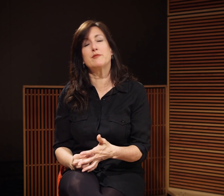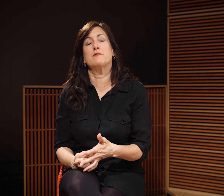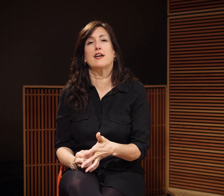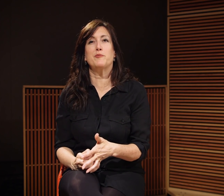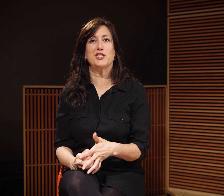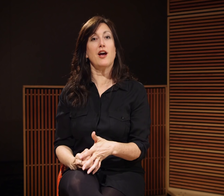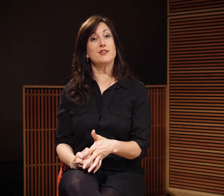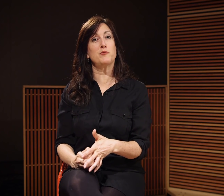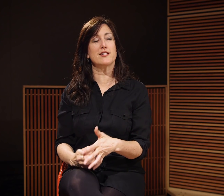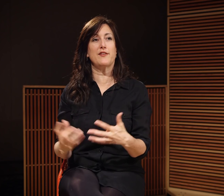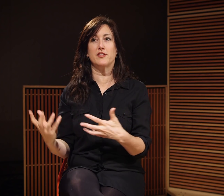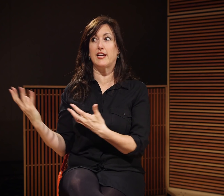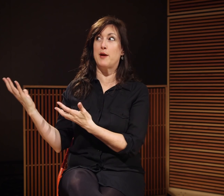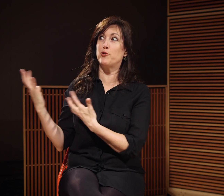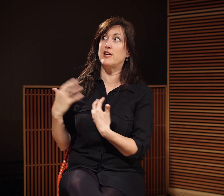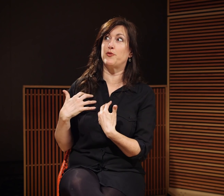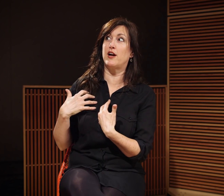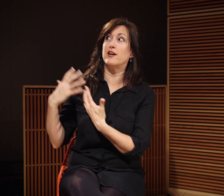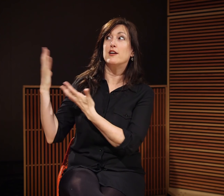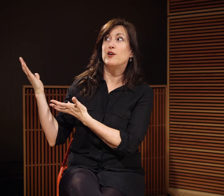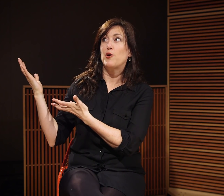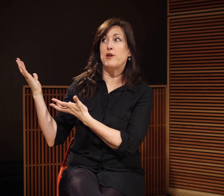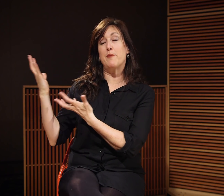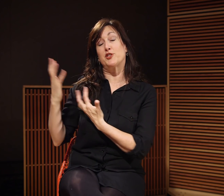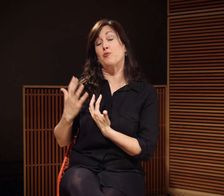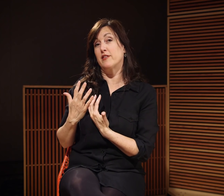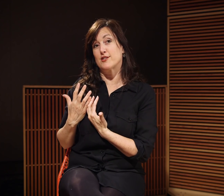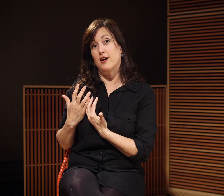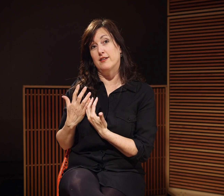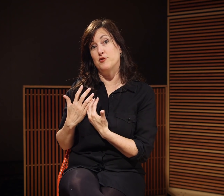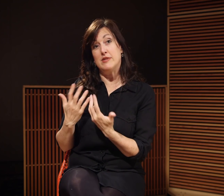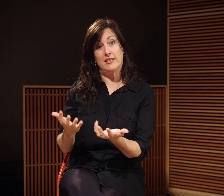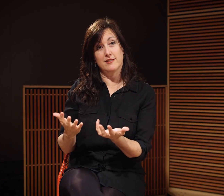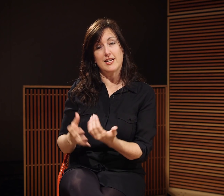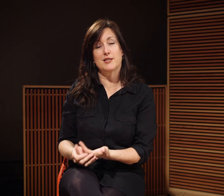that can be a challenge because I feel like I'm putting out there what I'm interpreting the song to mean,